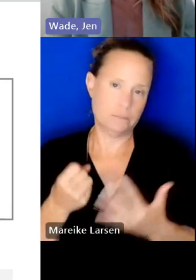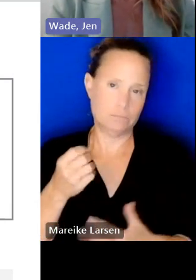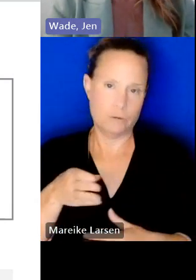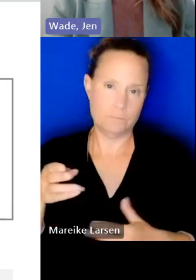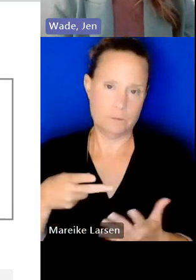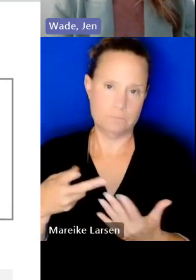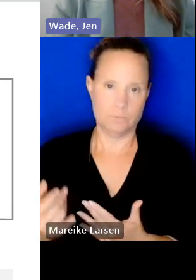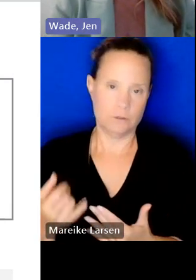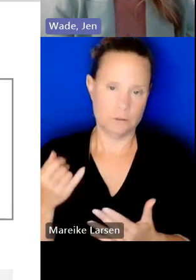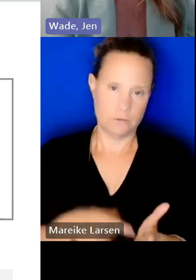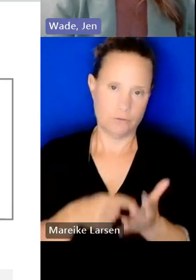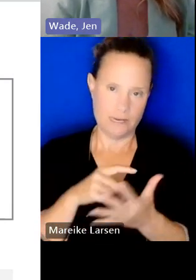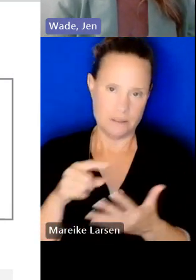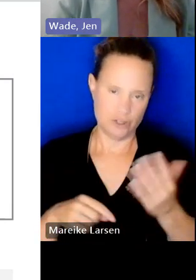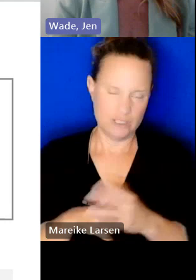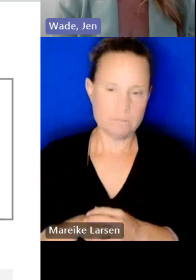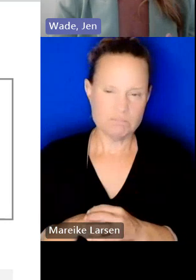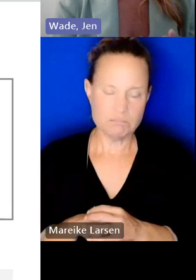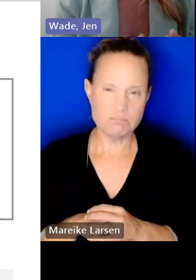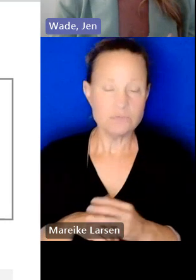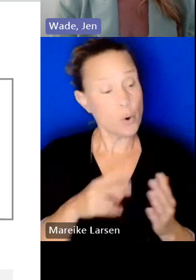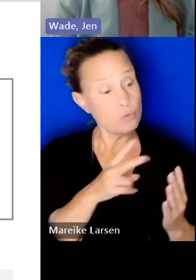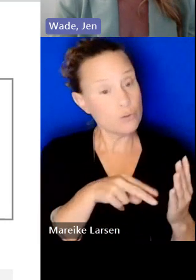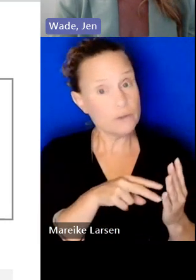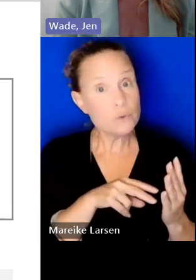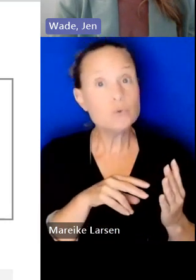as a priority broadband project, so please go back through review and